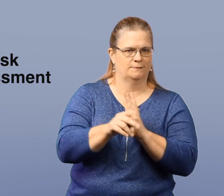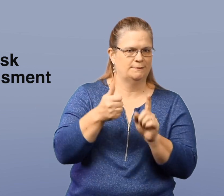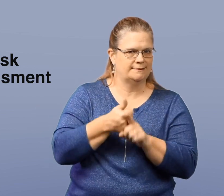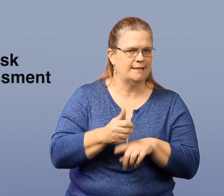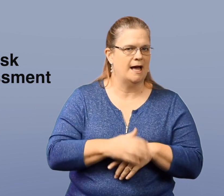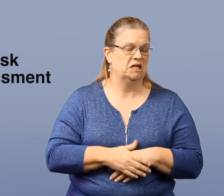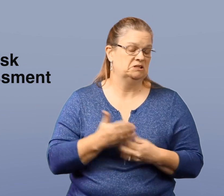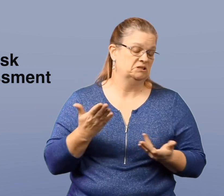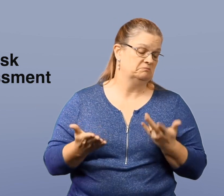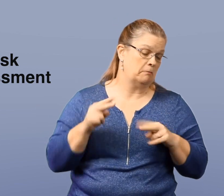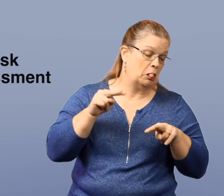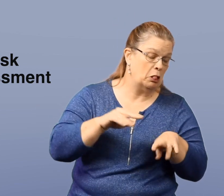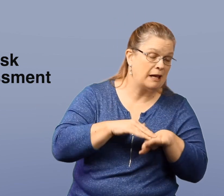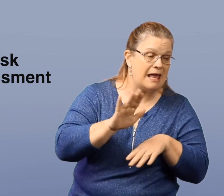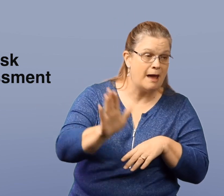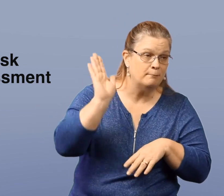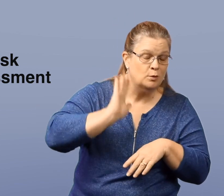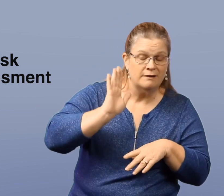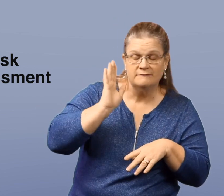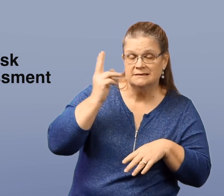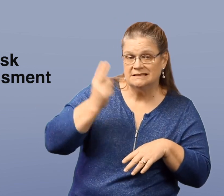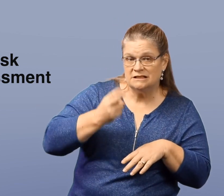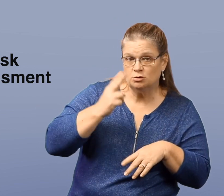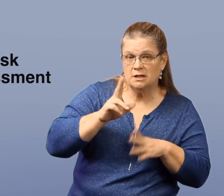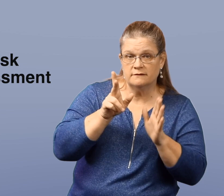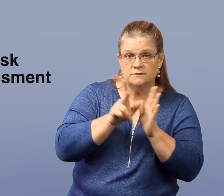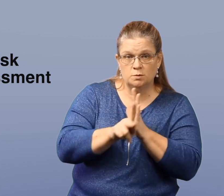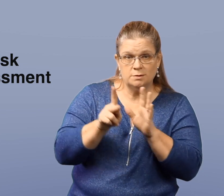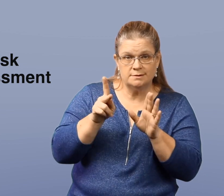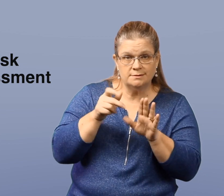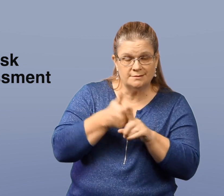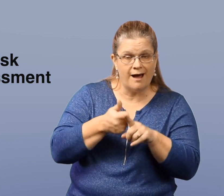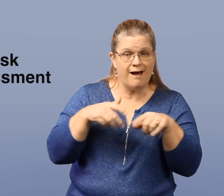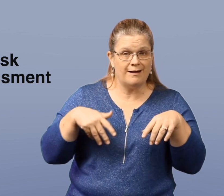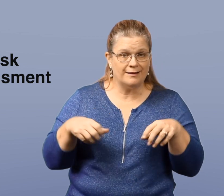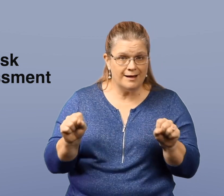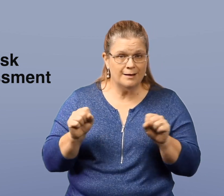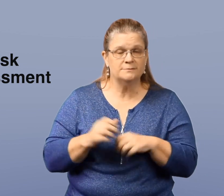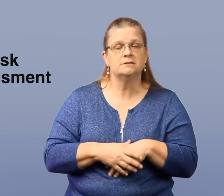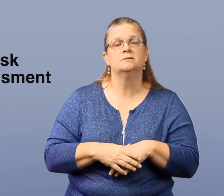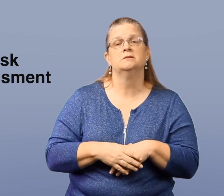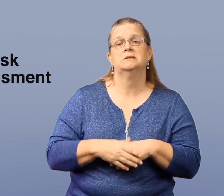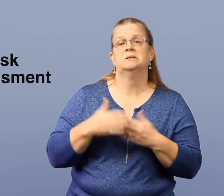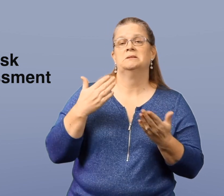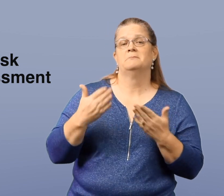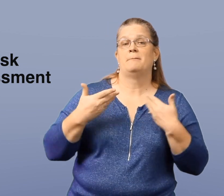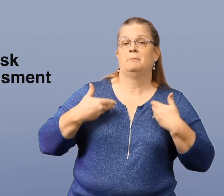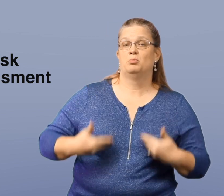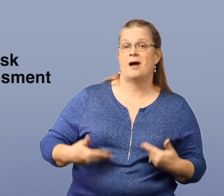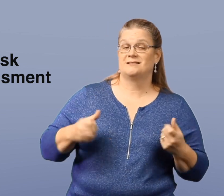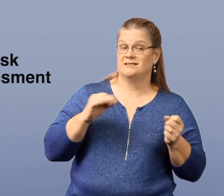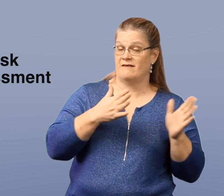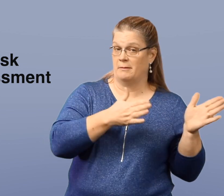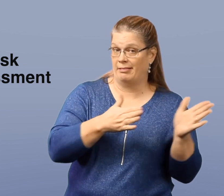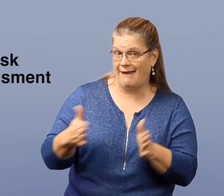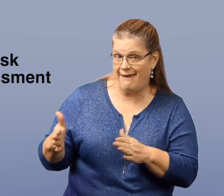to die by suicide, previous history of suicide attempts, presence of a suicide plan,